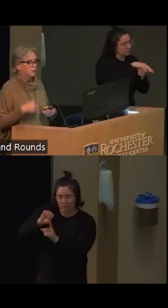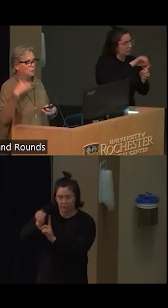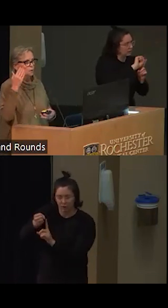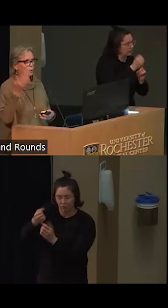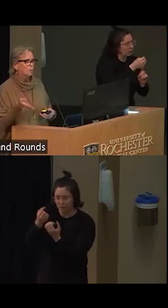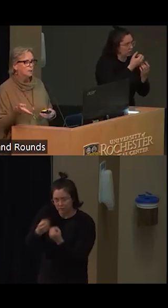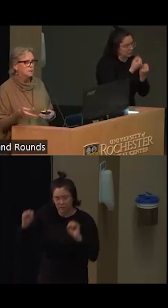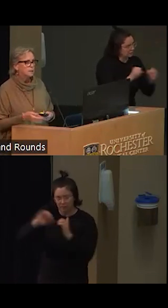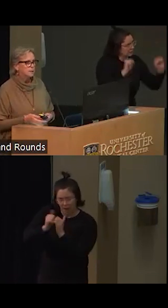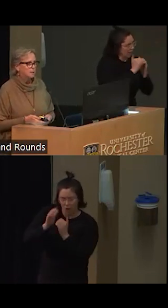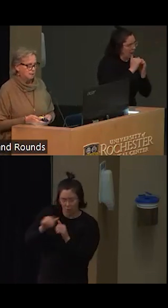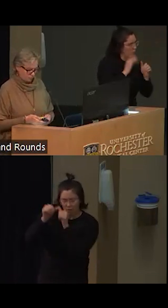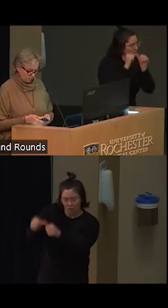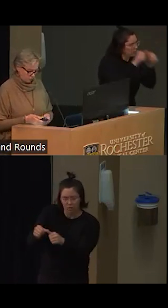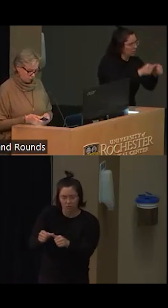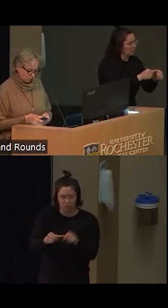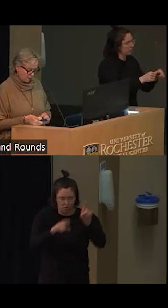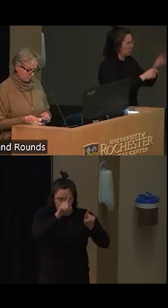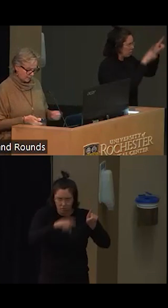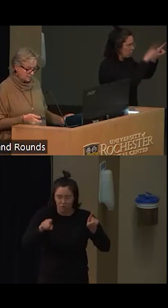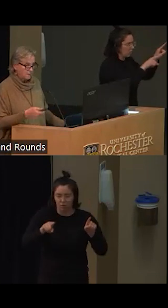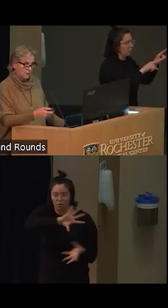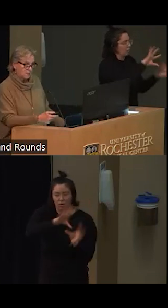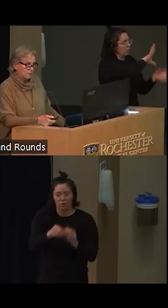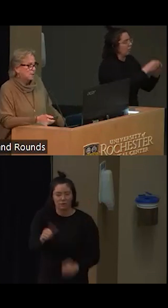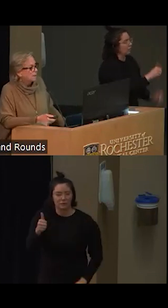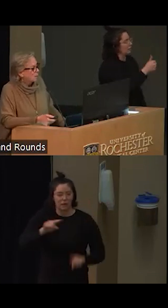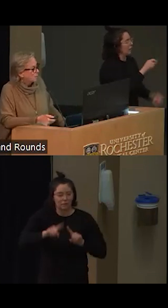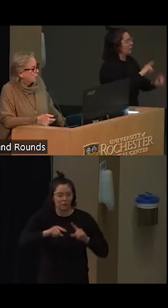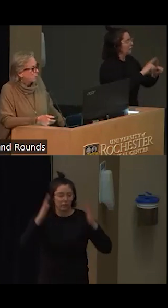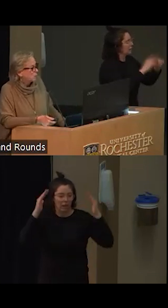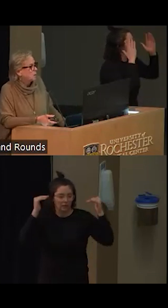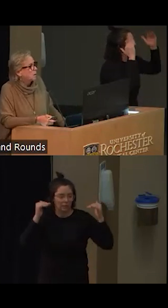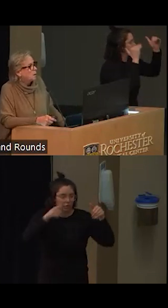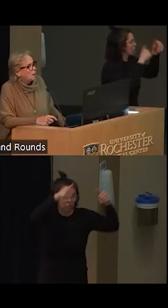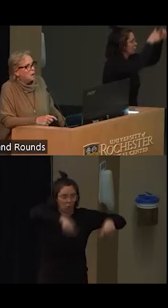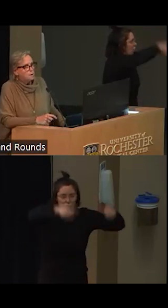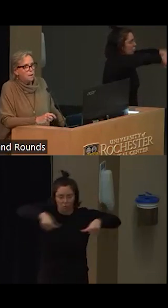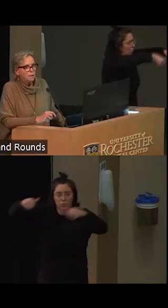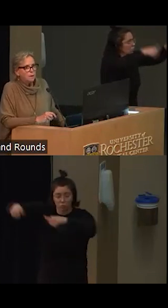so there were approximately 10 individual expectations that were posted another